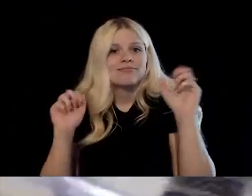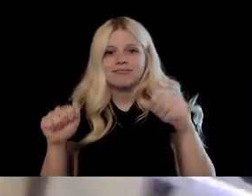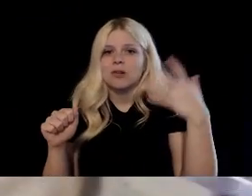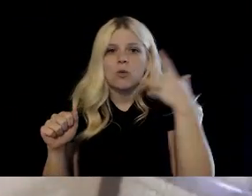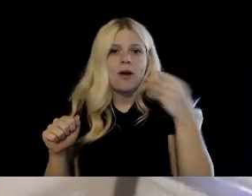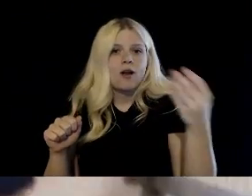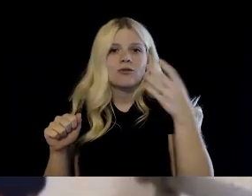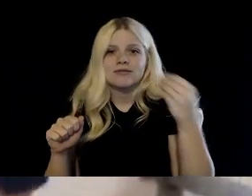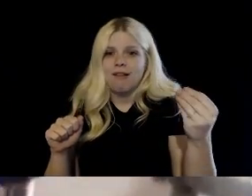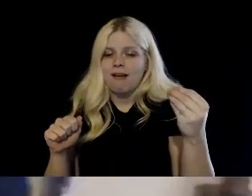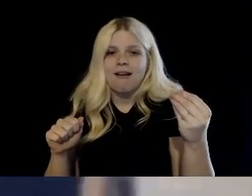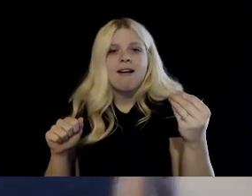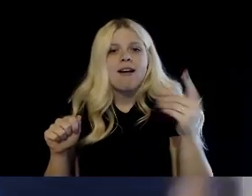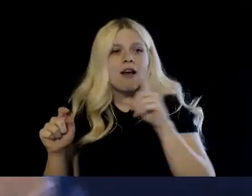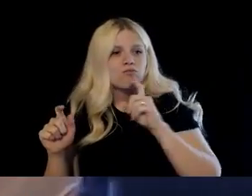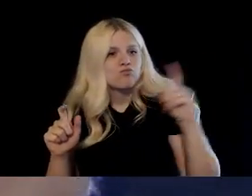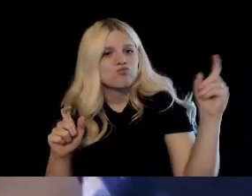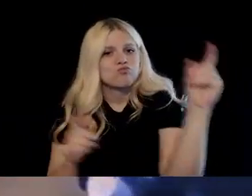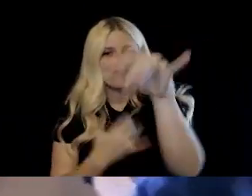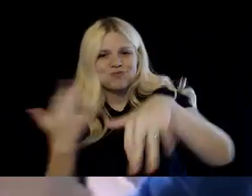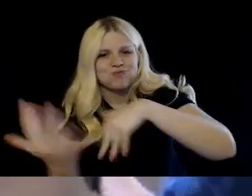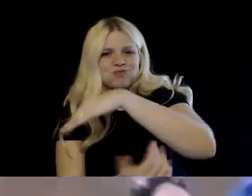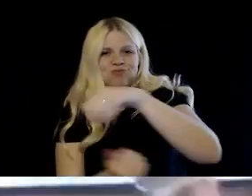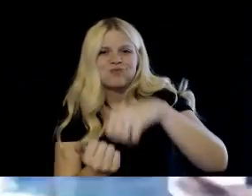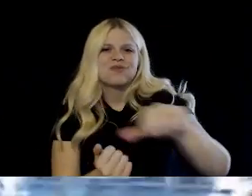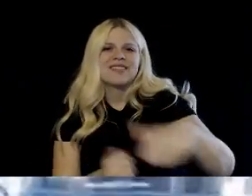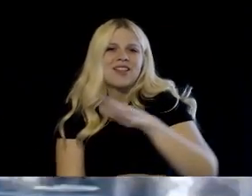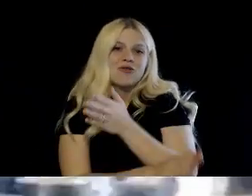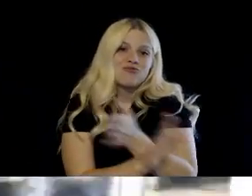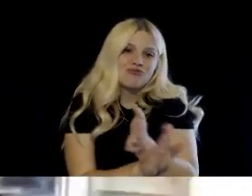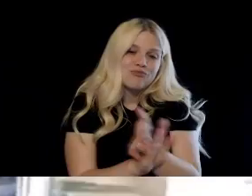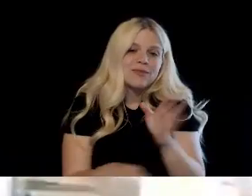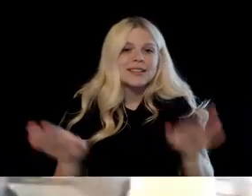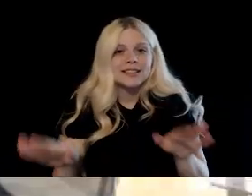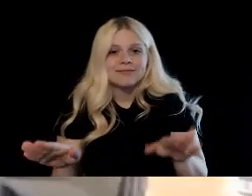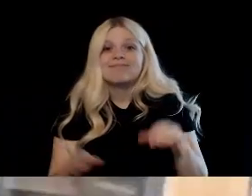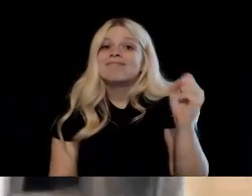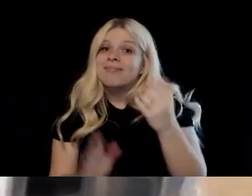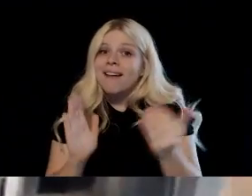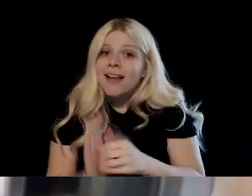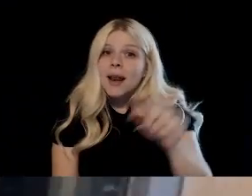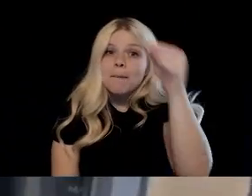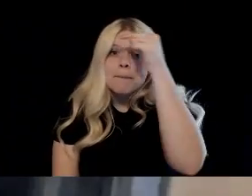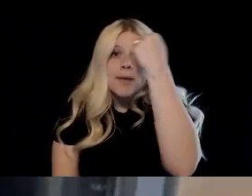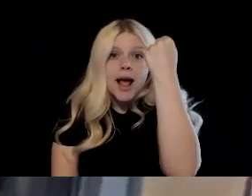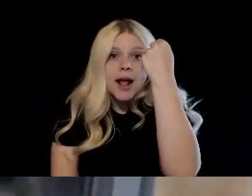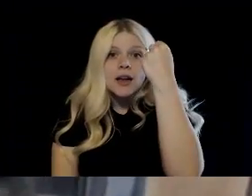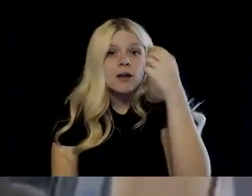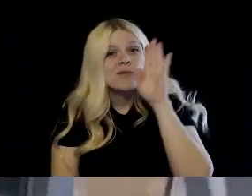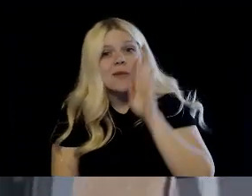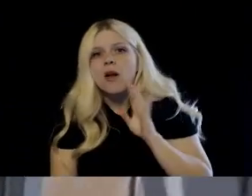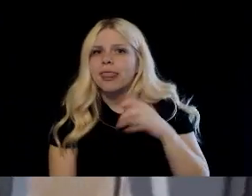Erica: Can we go peek over the door, here? Yes, you guys that black plaque is the healthy mouth! That's what keeps- Joanne: Maverick coming out!